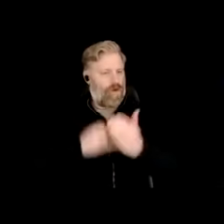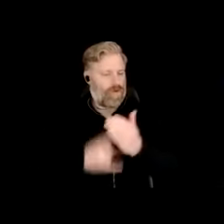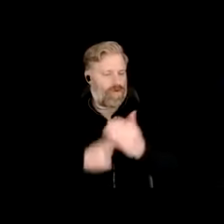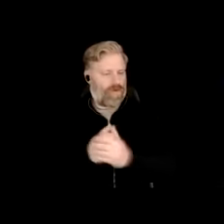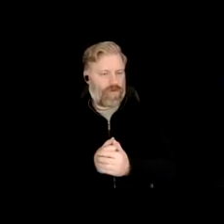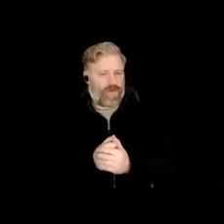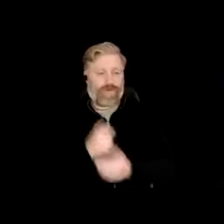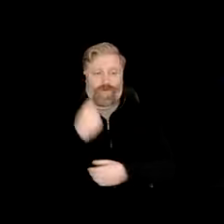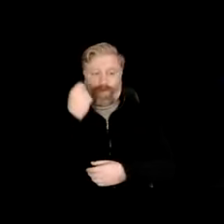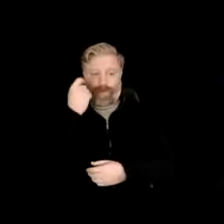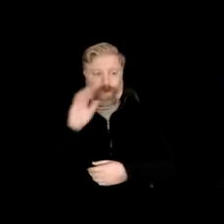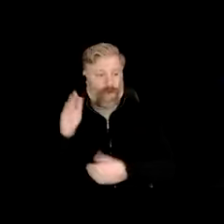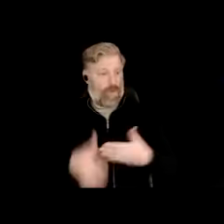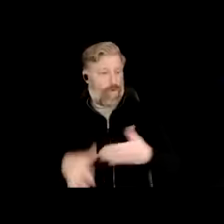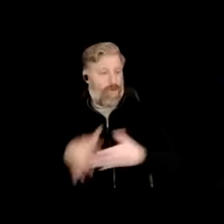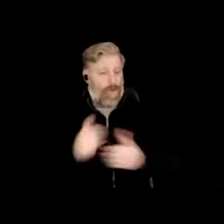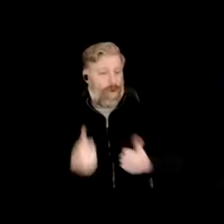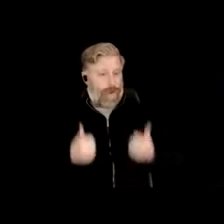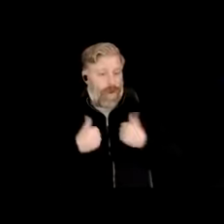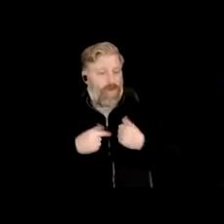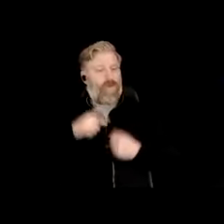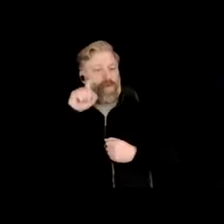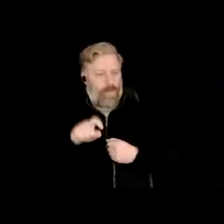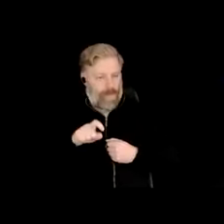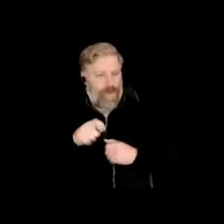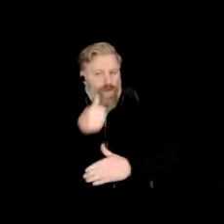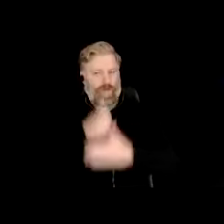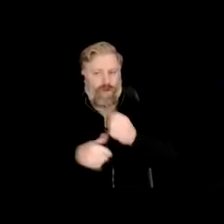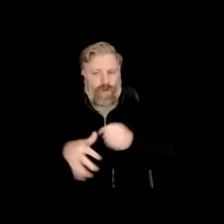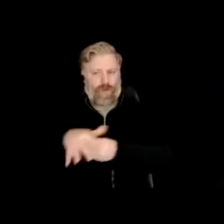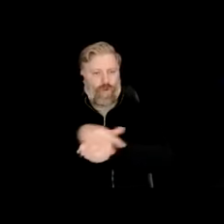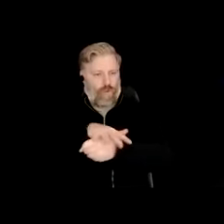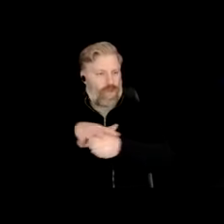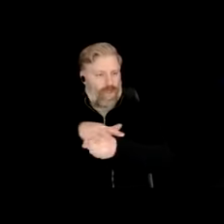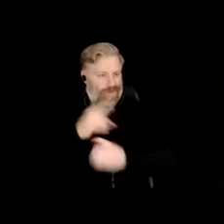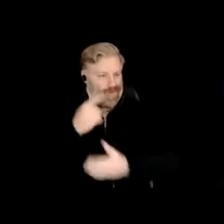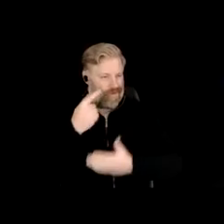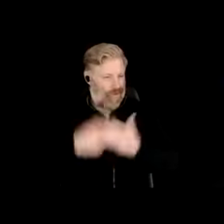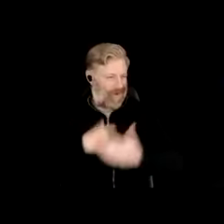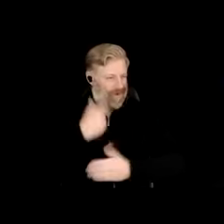groups must have their primary address in the MRAC region, which we discussed previously